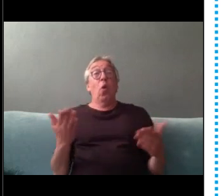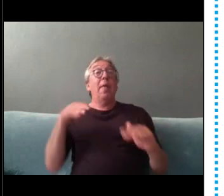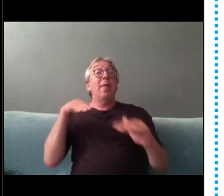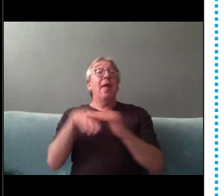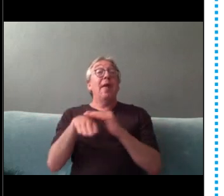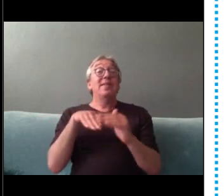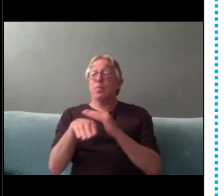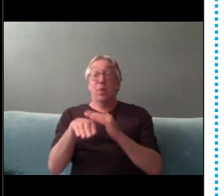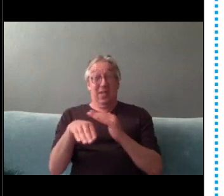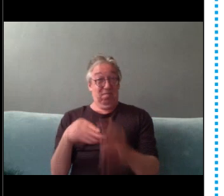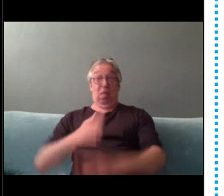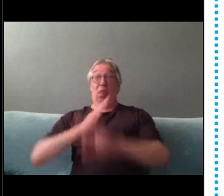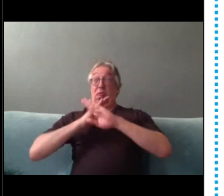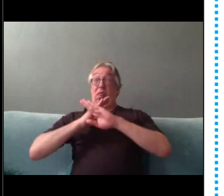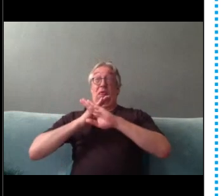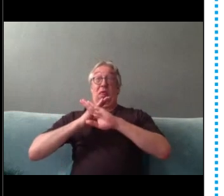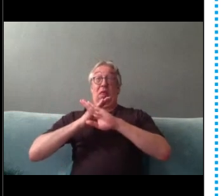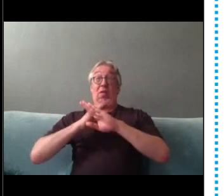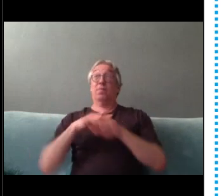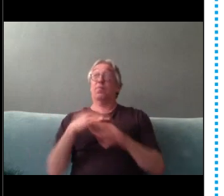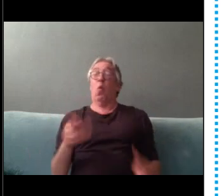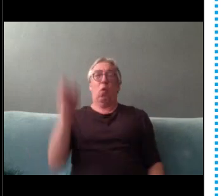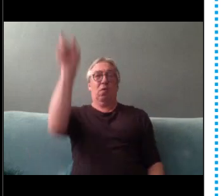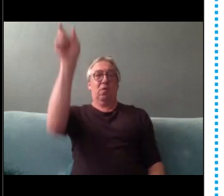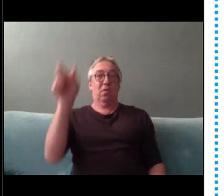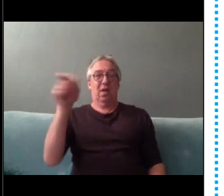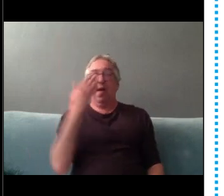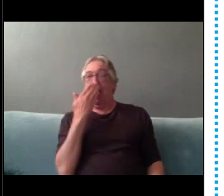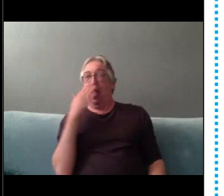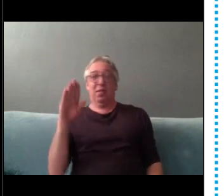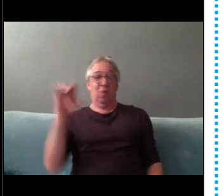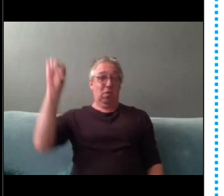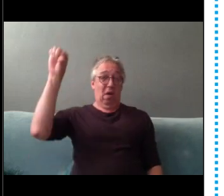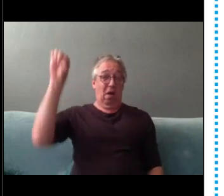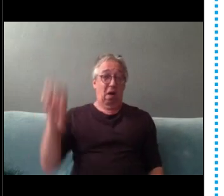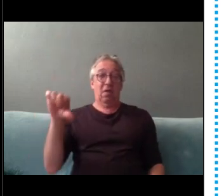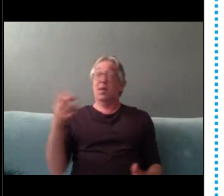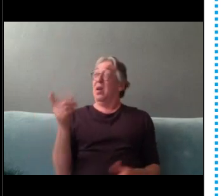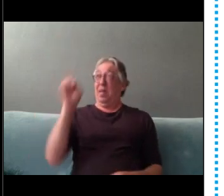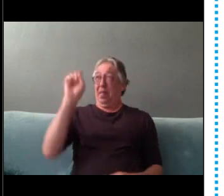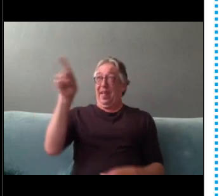and staff training because all of this can be addressed in the regulations.